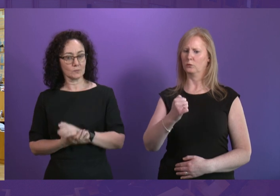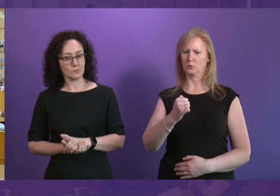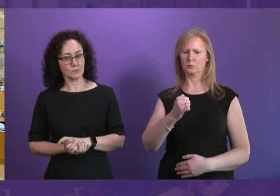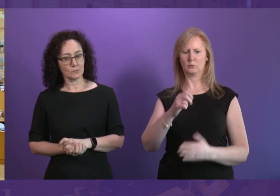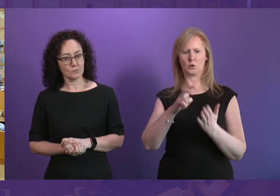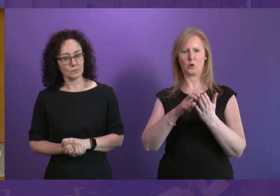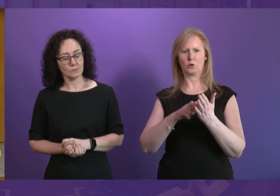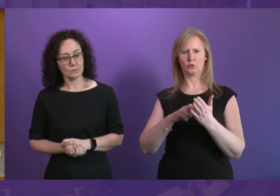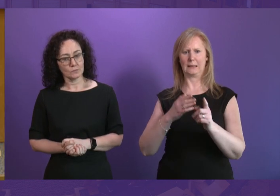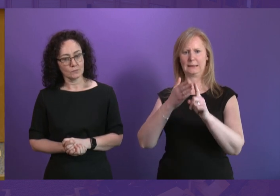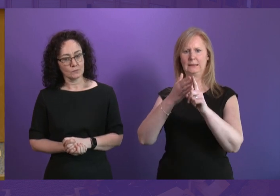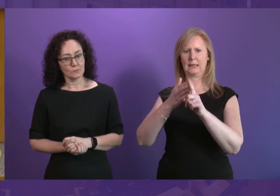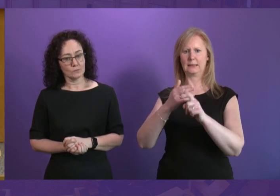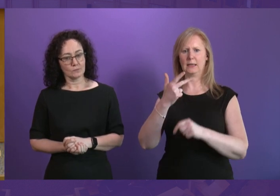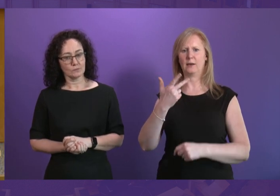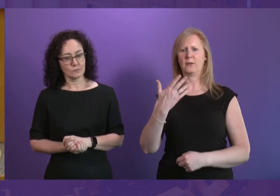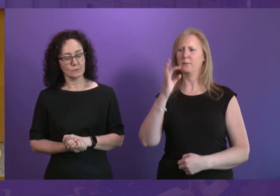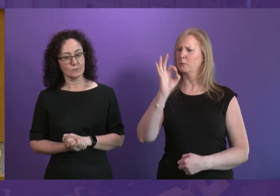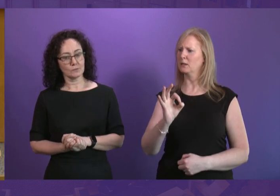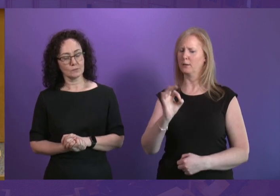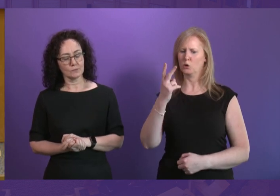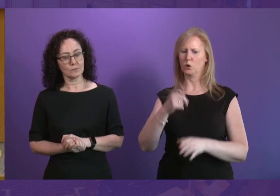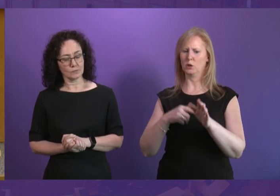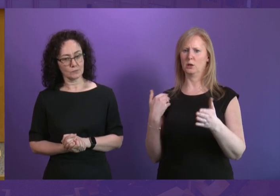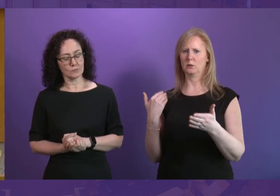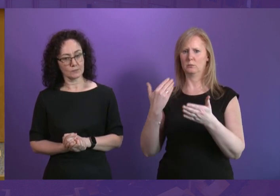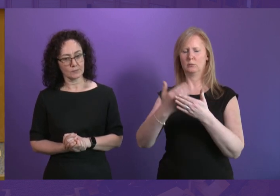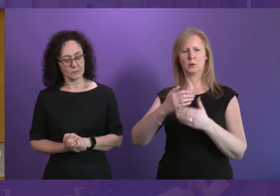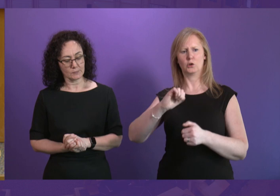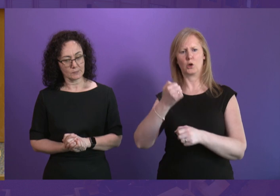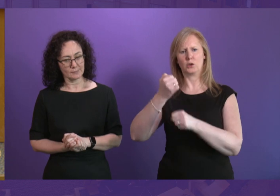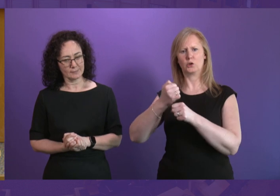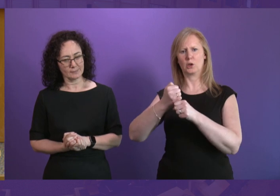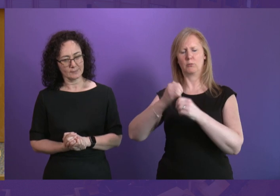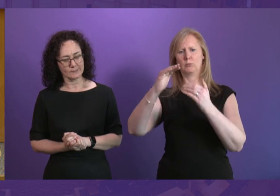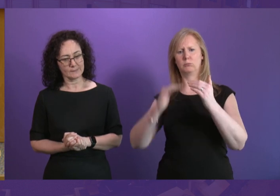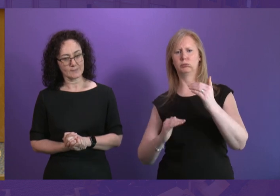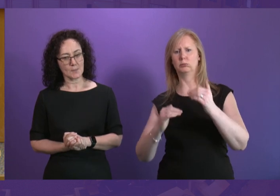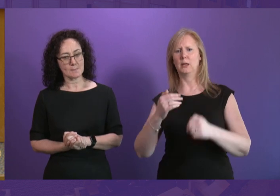is 88.5 per cent, but the Scottish Government dropped that target to 84 per cent and 85